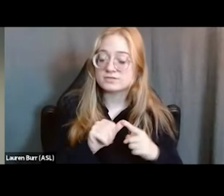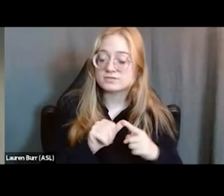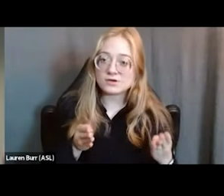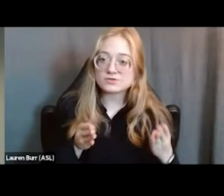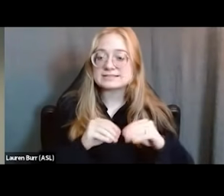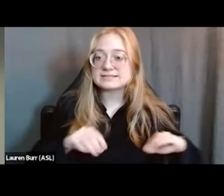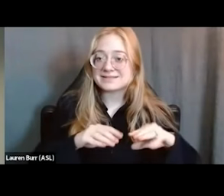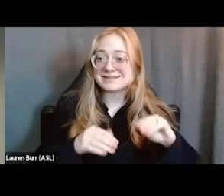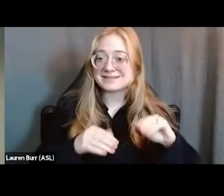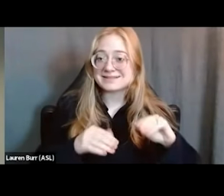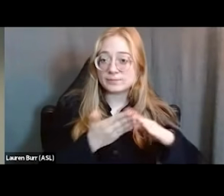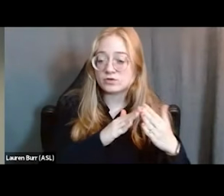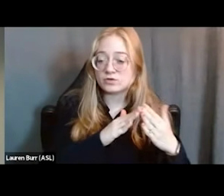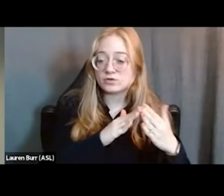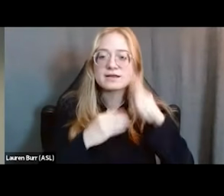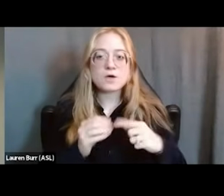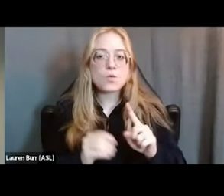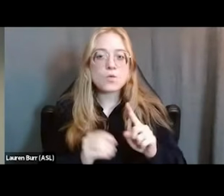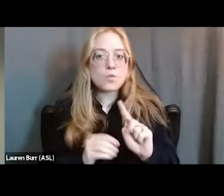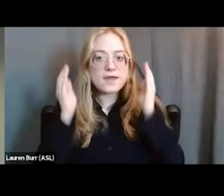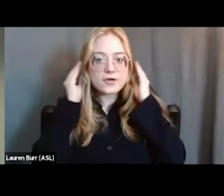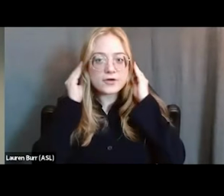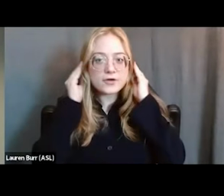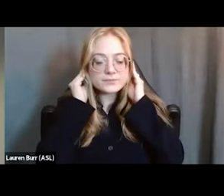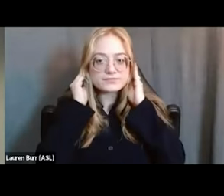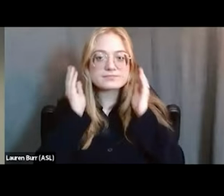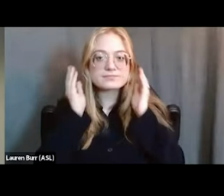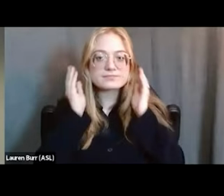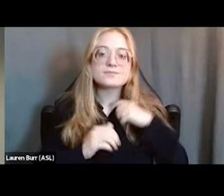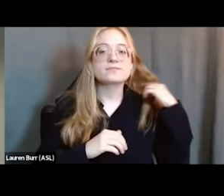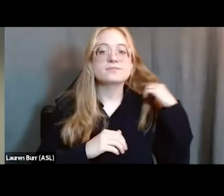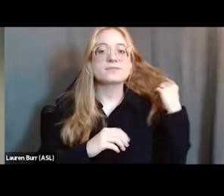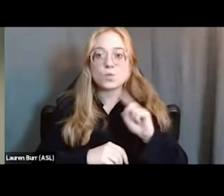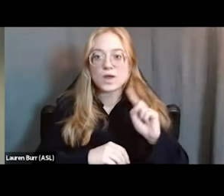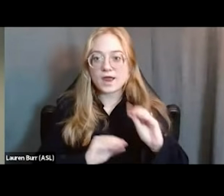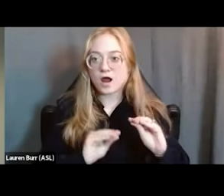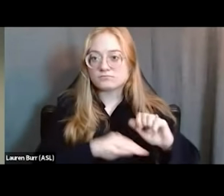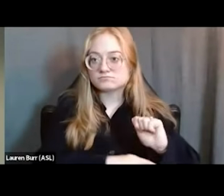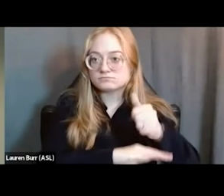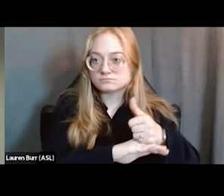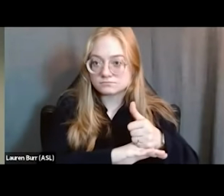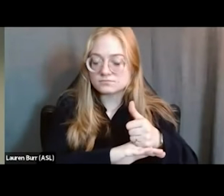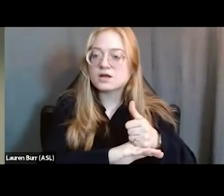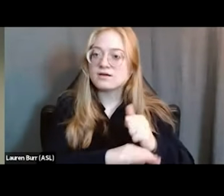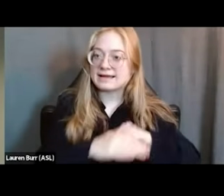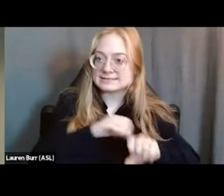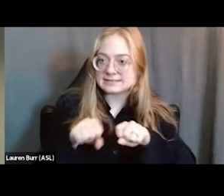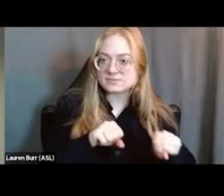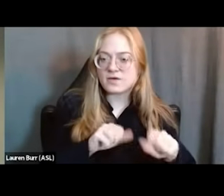or even thinking about where we're making units accessible and available for folks, how do we have space and opportunity for social and peer interaction?